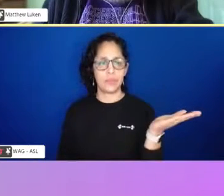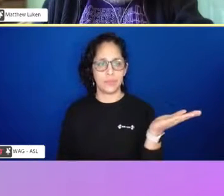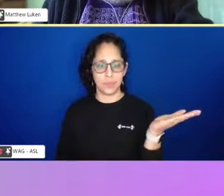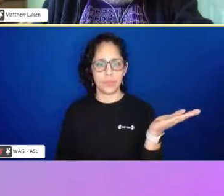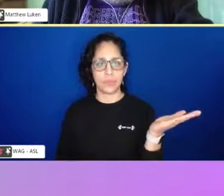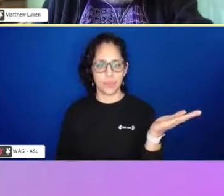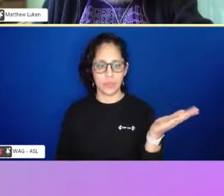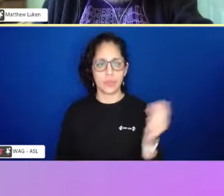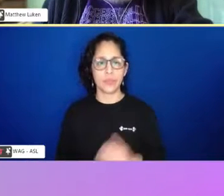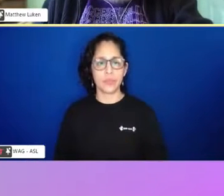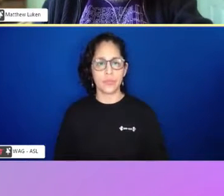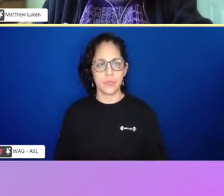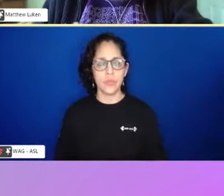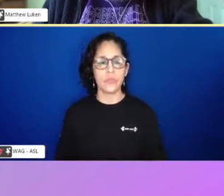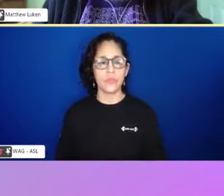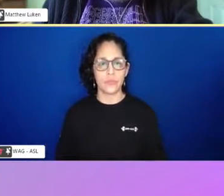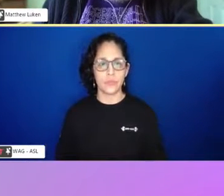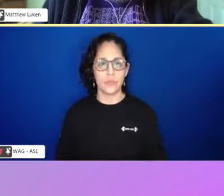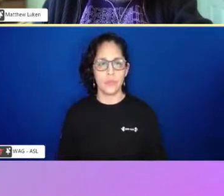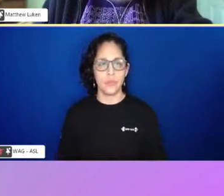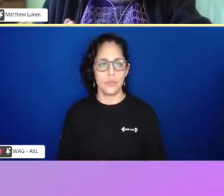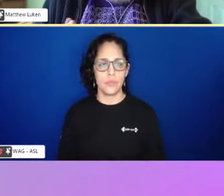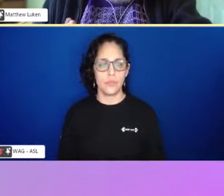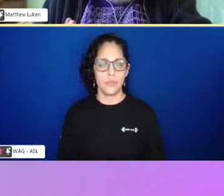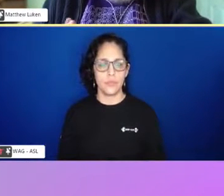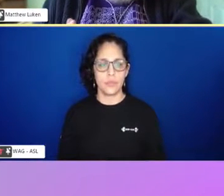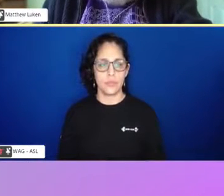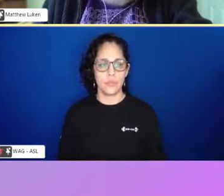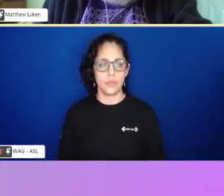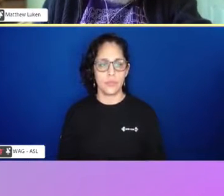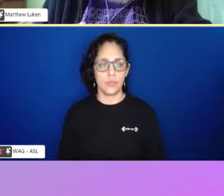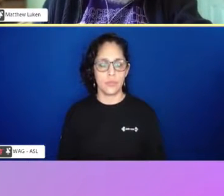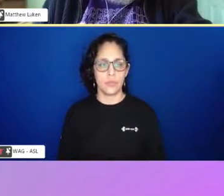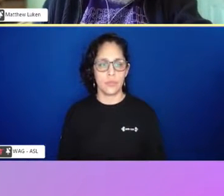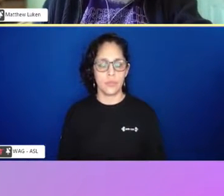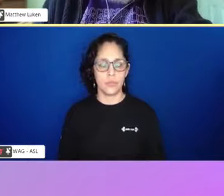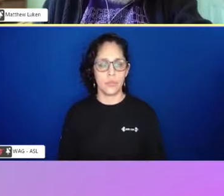Now, Microsoft has a statement designing inclusively doesn't mean you're making one thing for